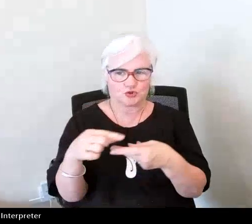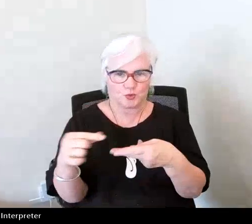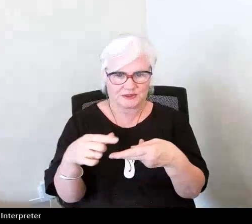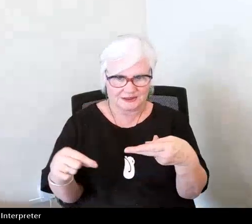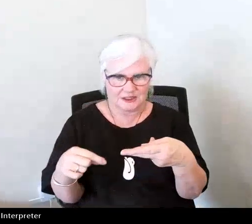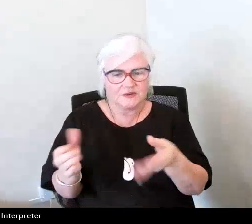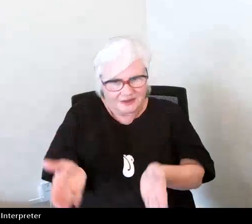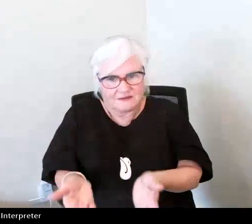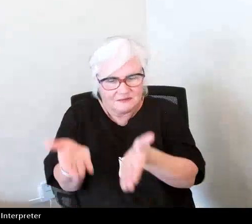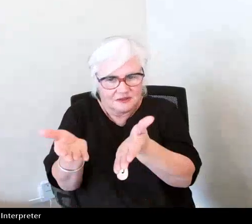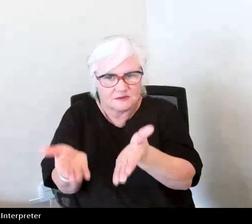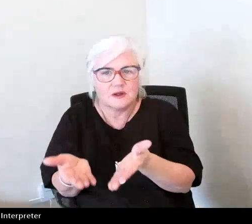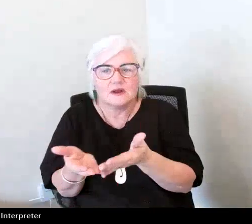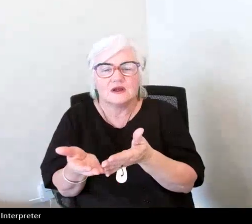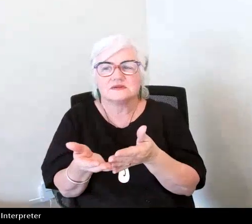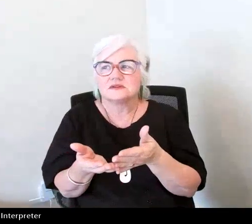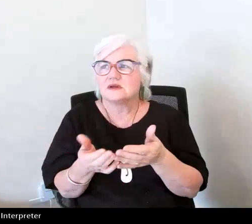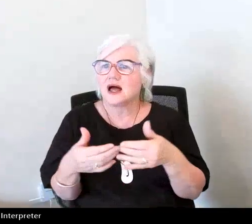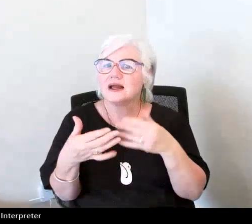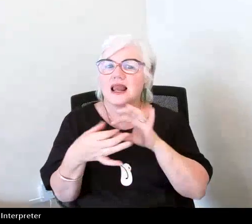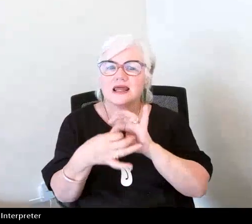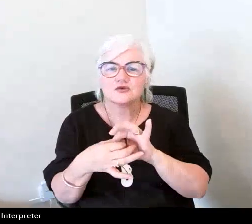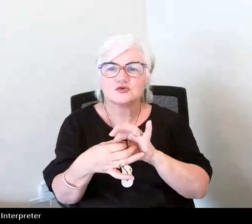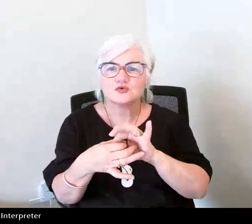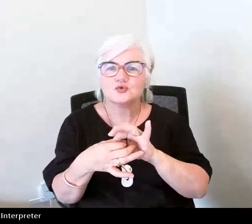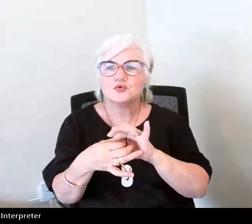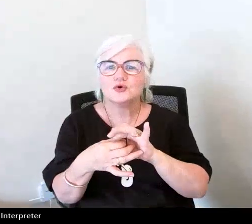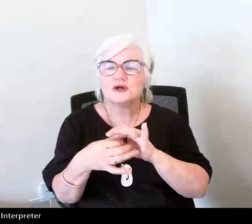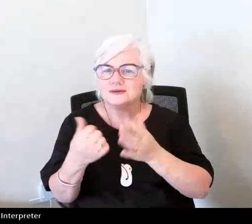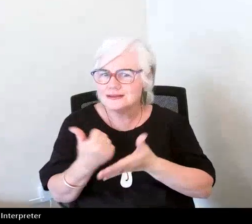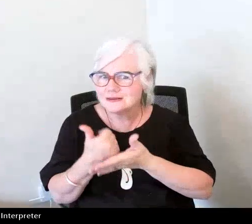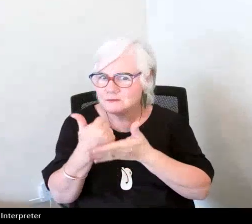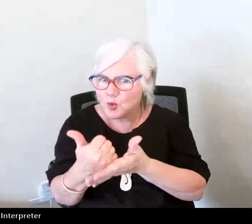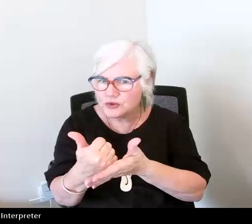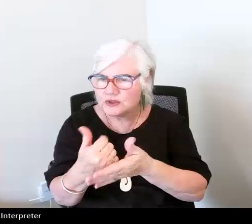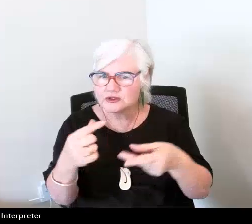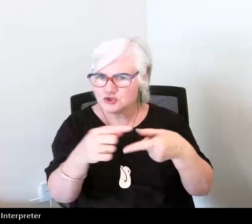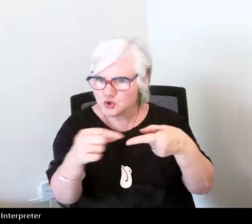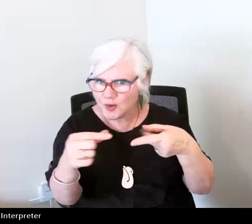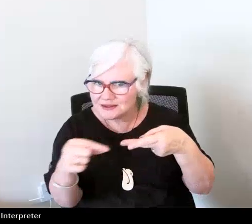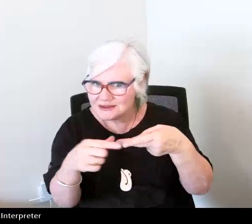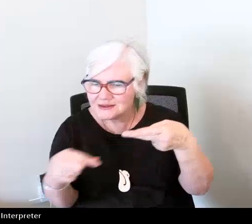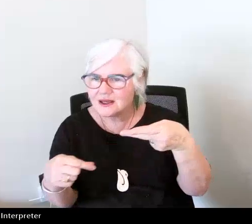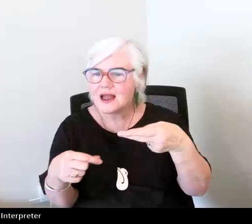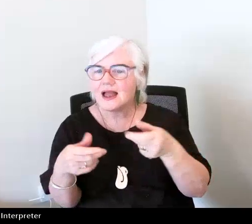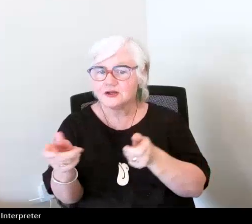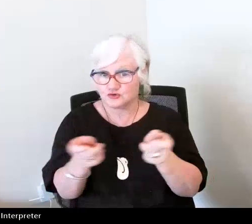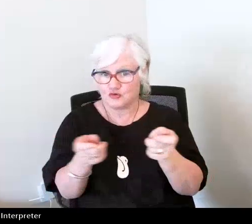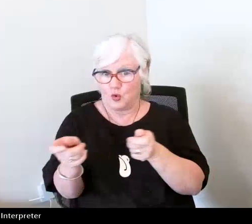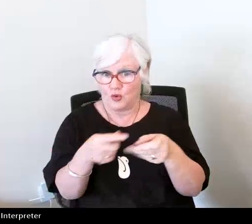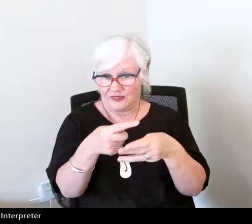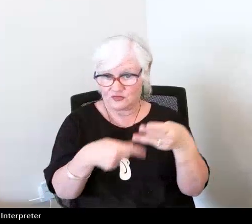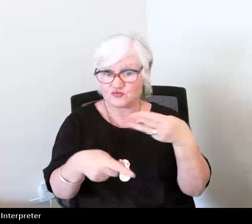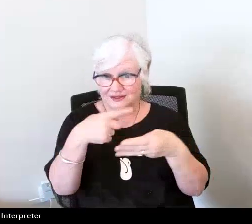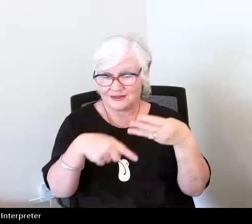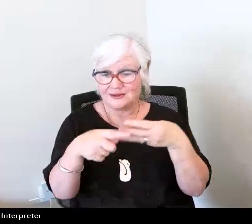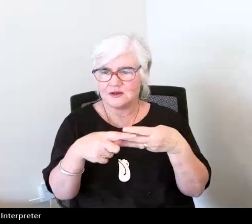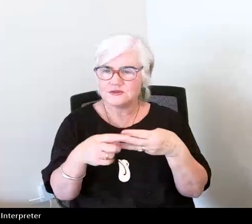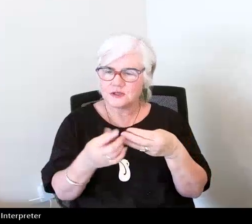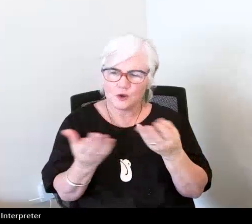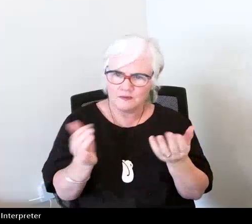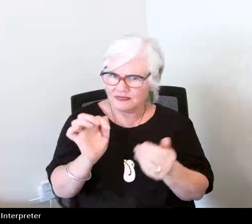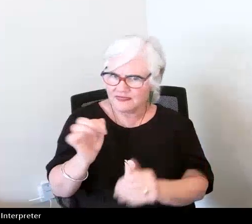on choice and control and that they are understood and that their needs are met as well, so that's